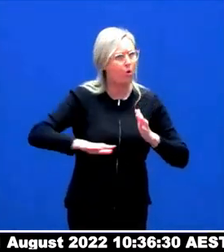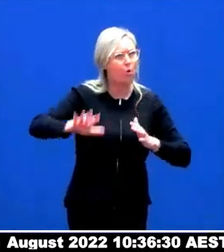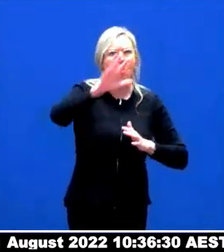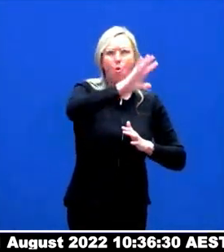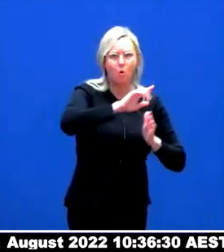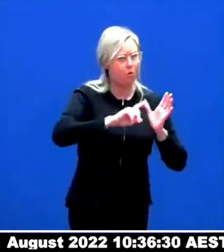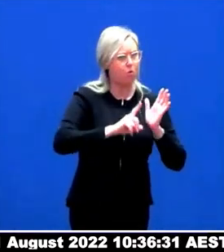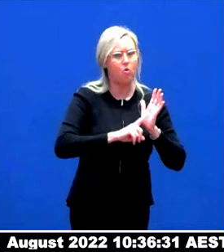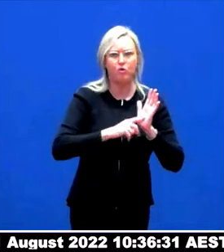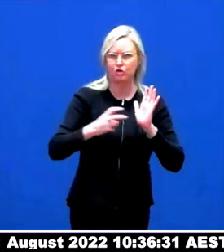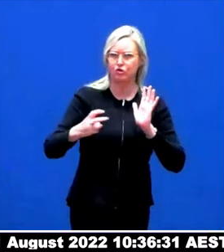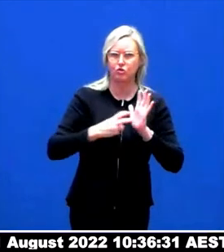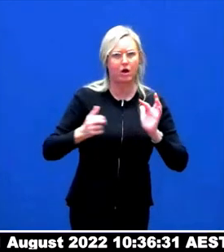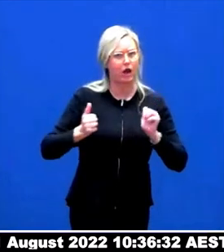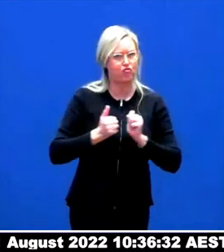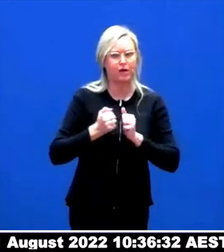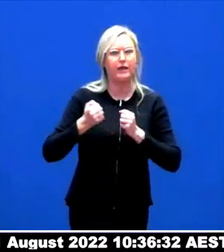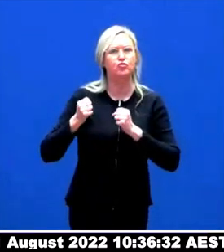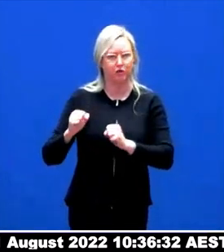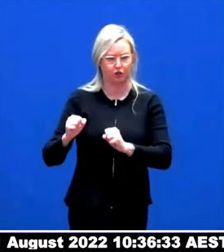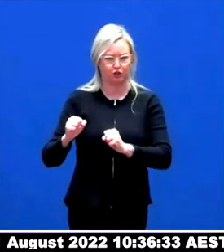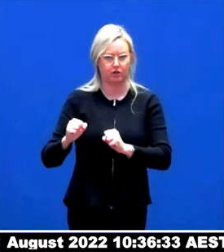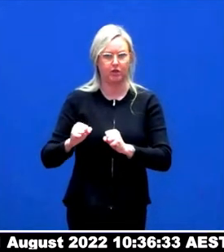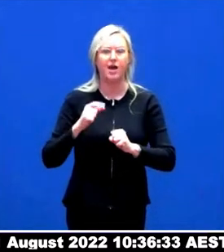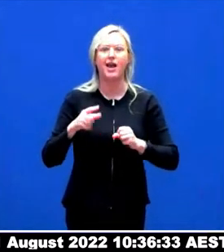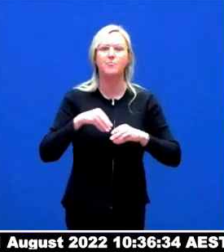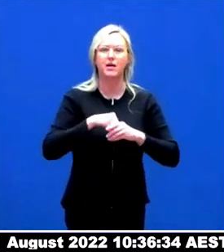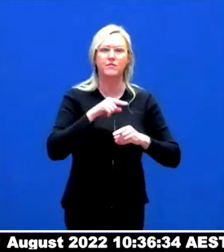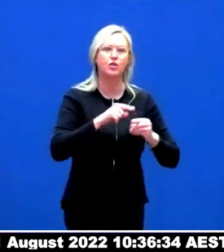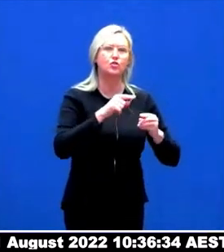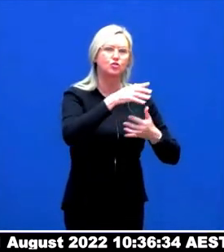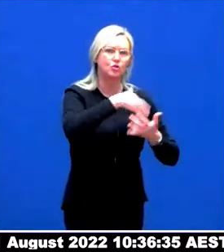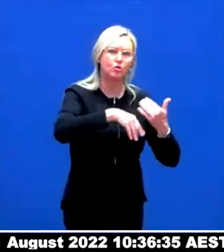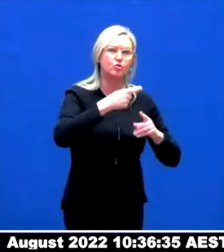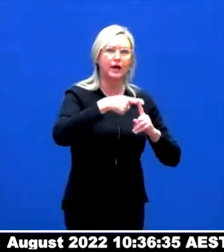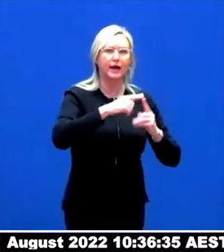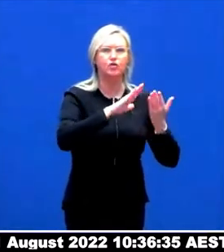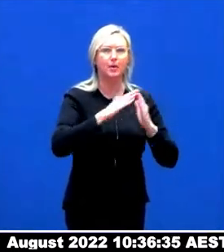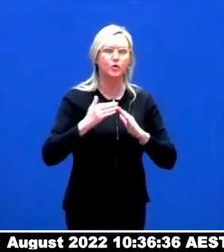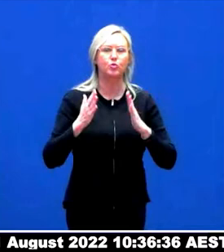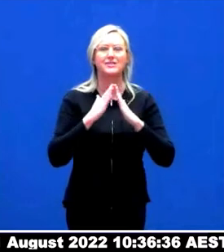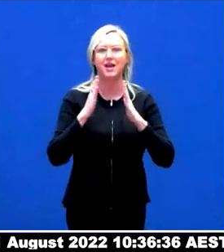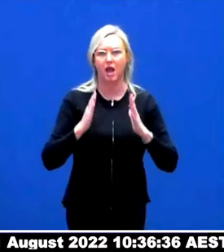part of the Strategy the provision of social and community housing which is directly